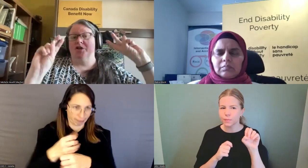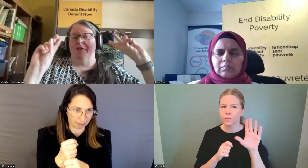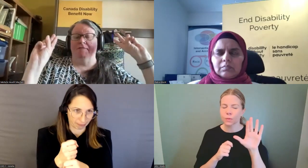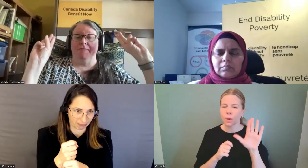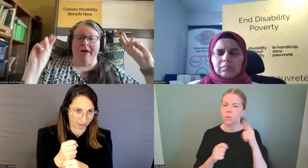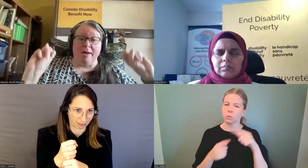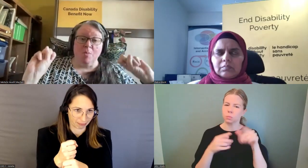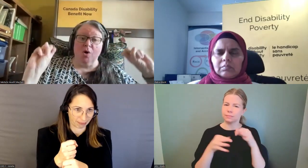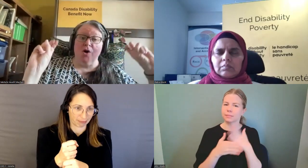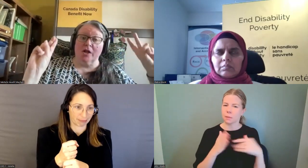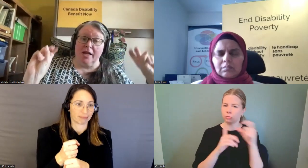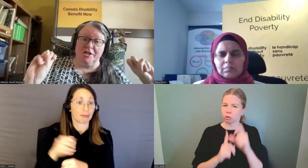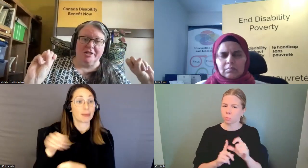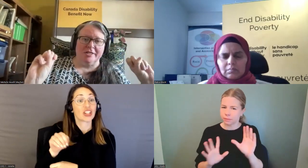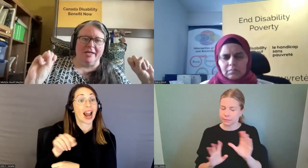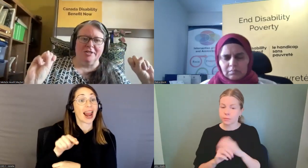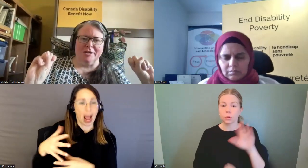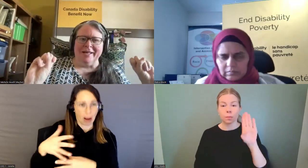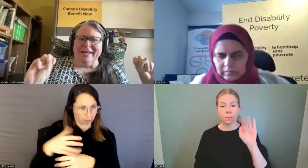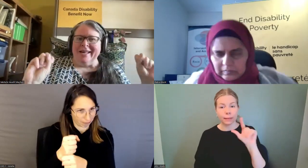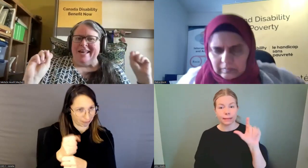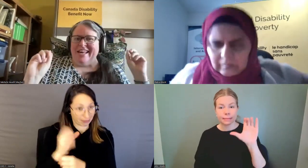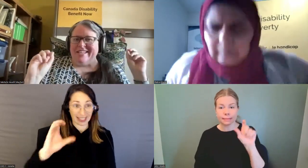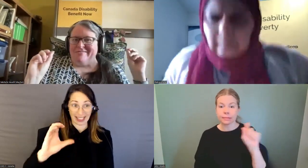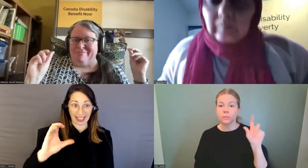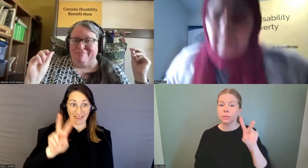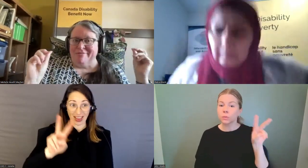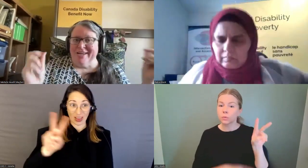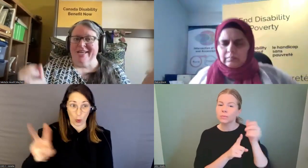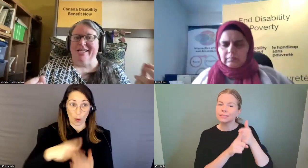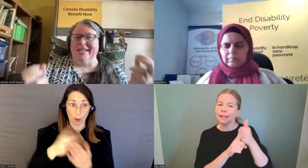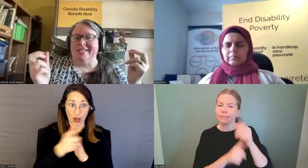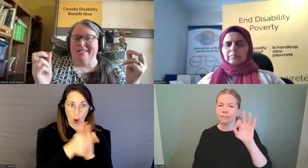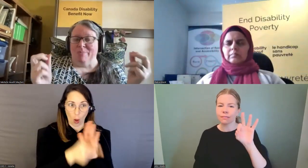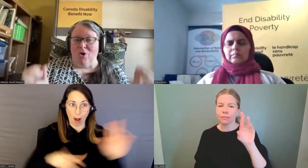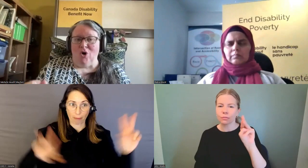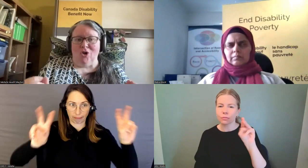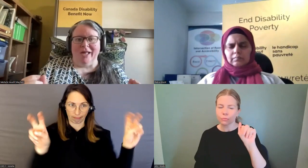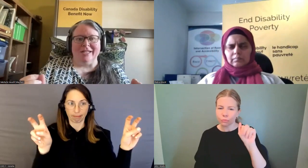A FRAMEWORK LEGISLATION. IT'S REALLY SMALL.